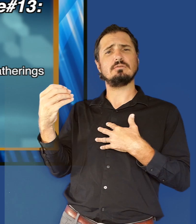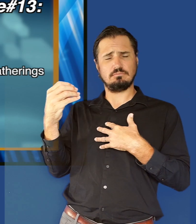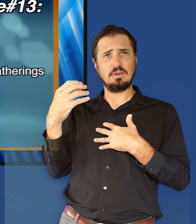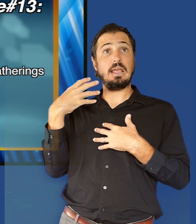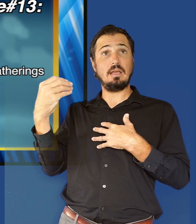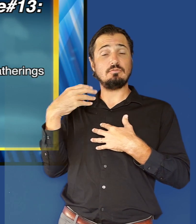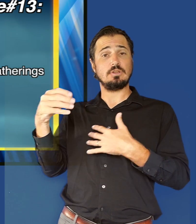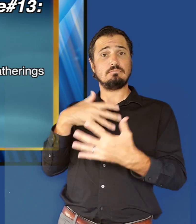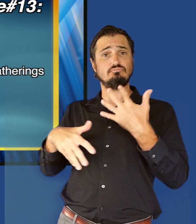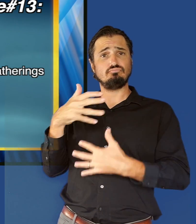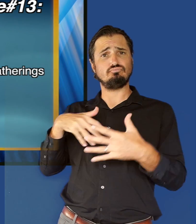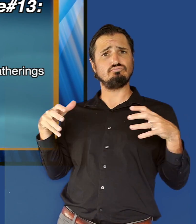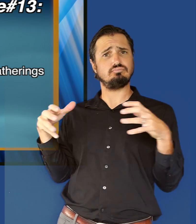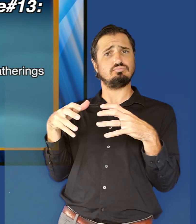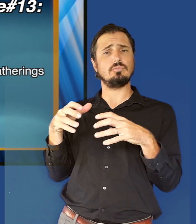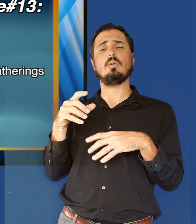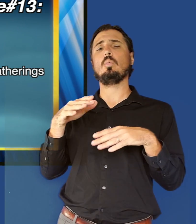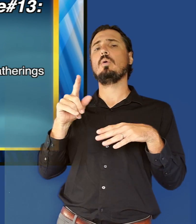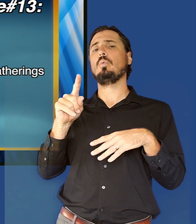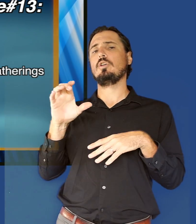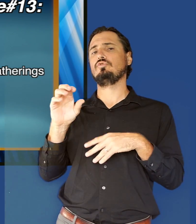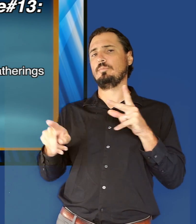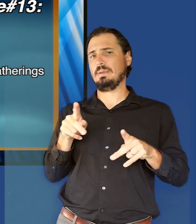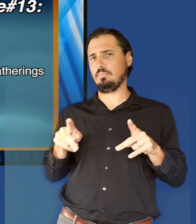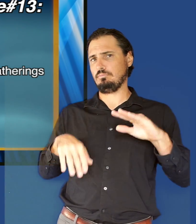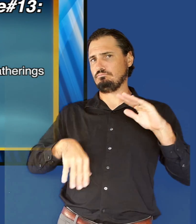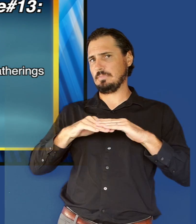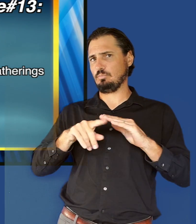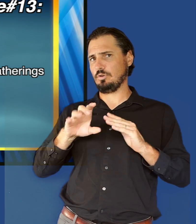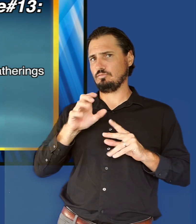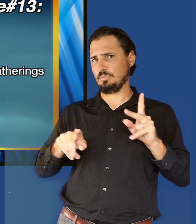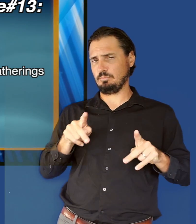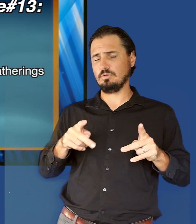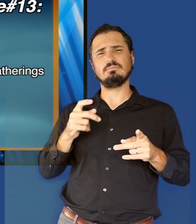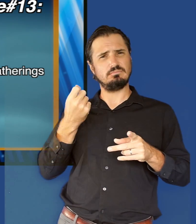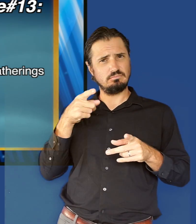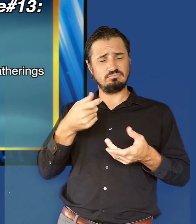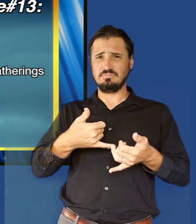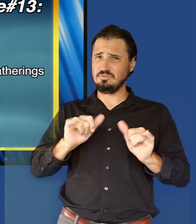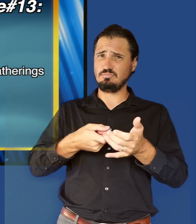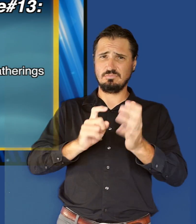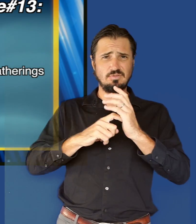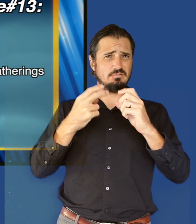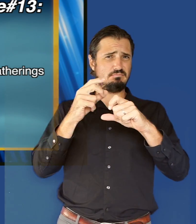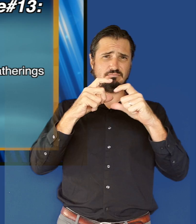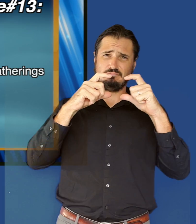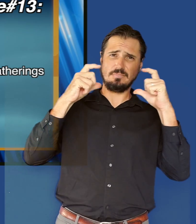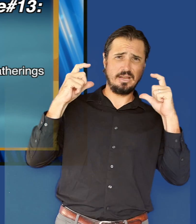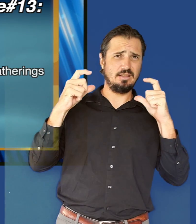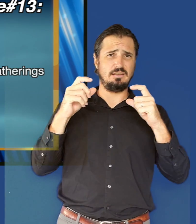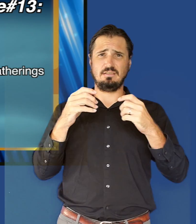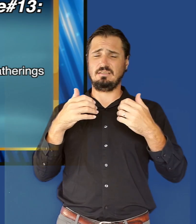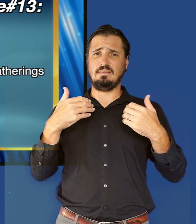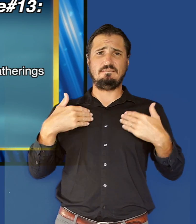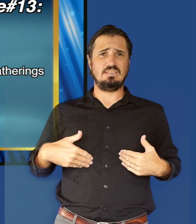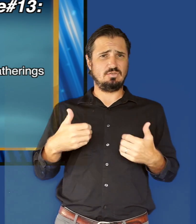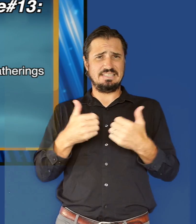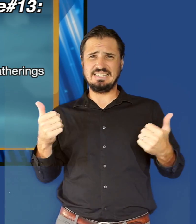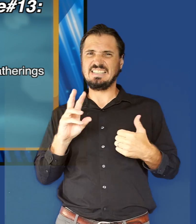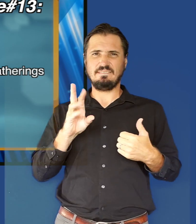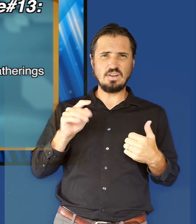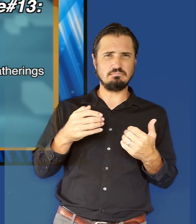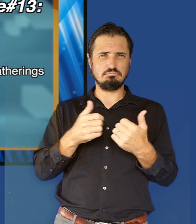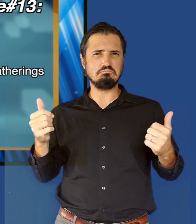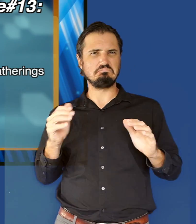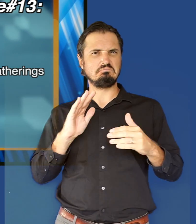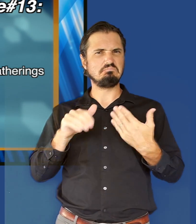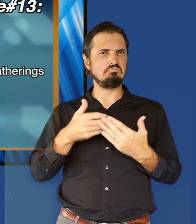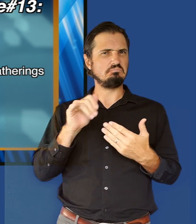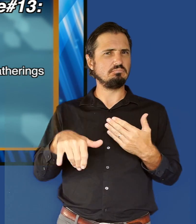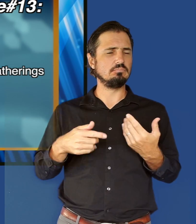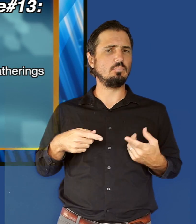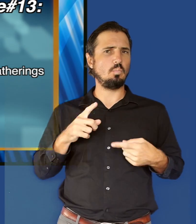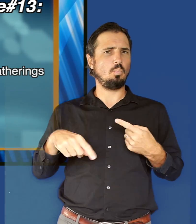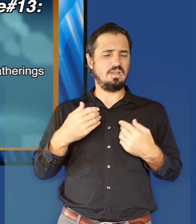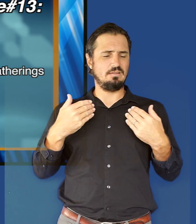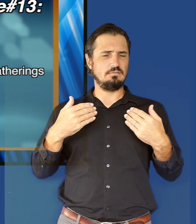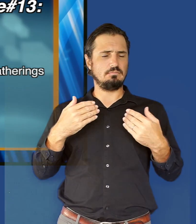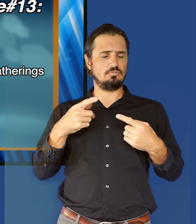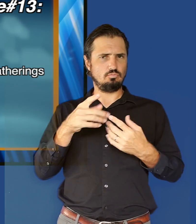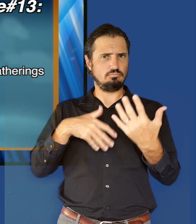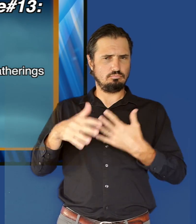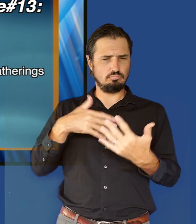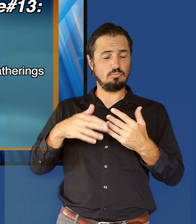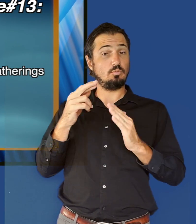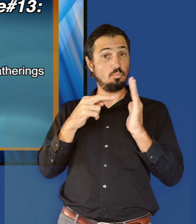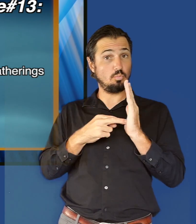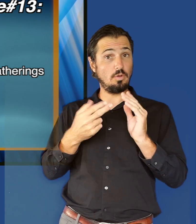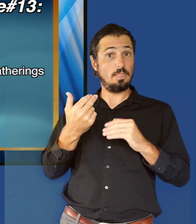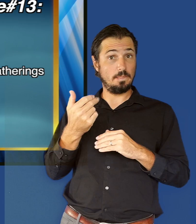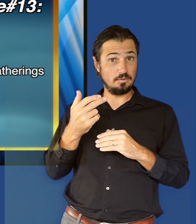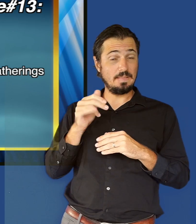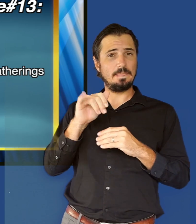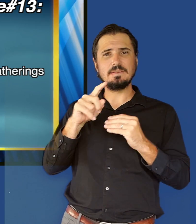remain at a maximum limit of 100 people. Mask wearing, physical distancing and other CDC guidelines must be maintained during all gatherings. Again, Emergency Rule 13 is limited to social